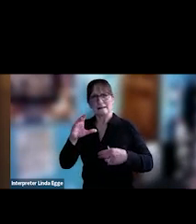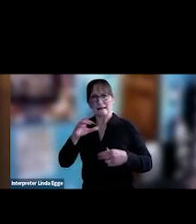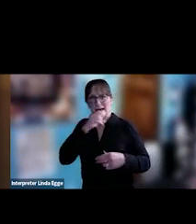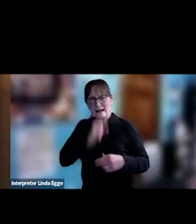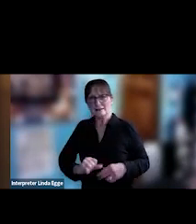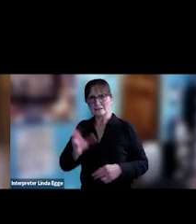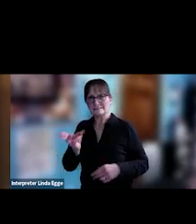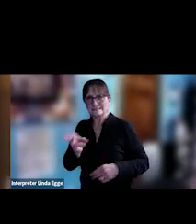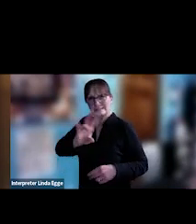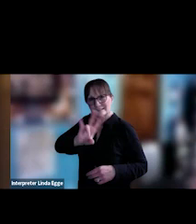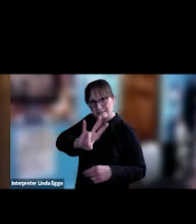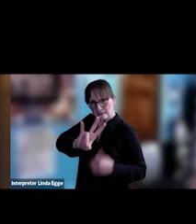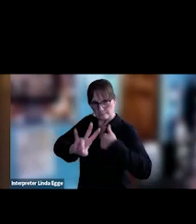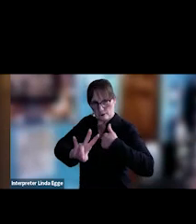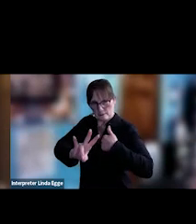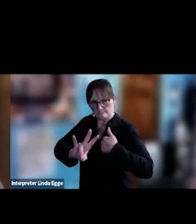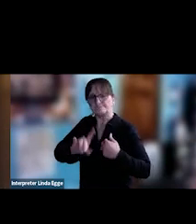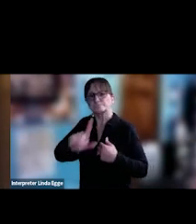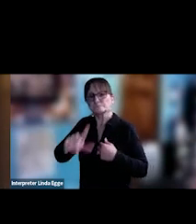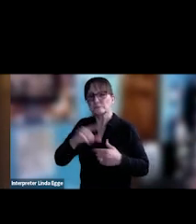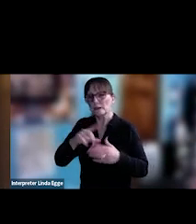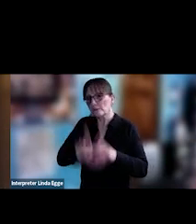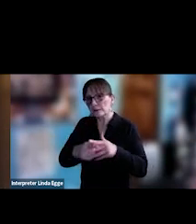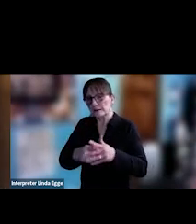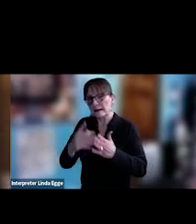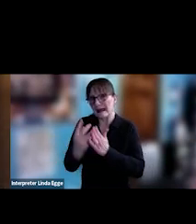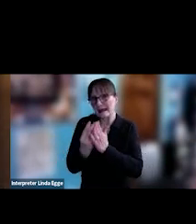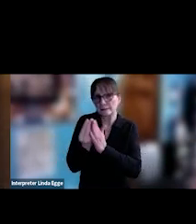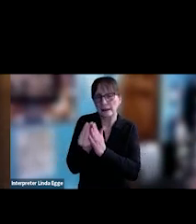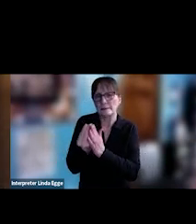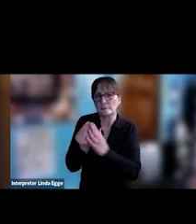If I start claiming my retirement benefits when I turn 62,